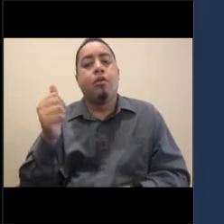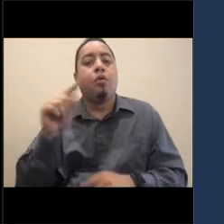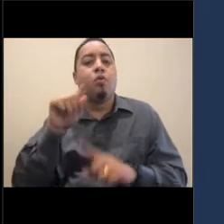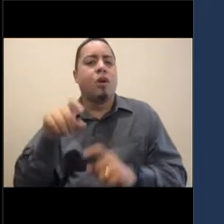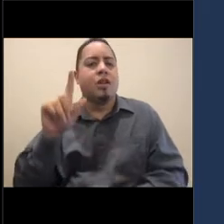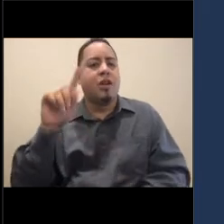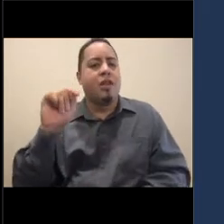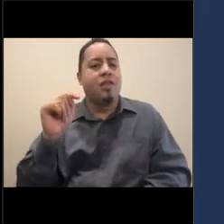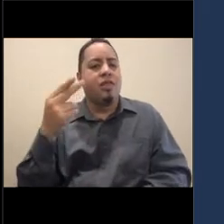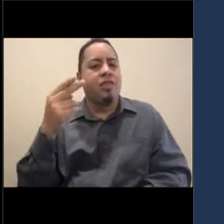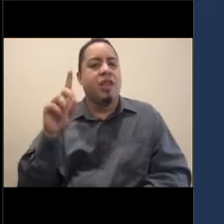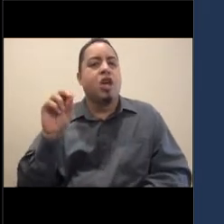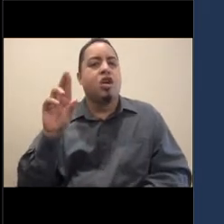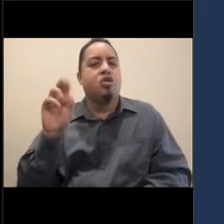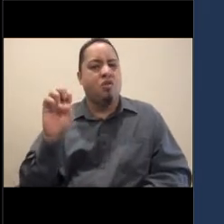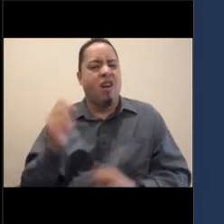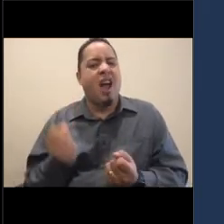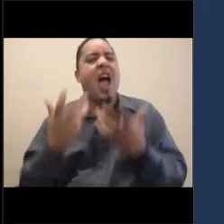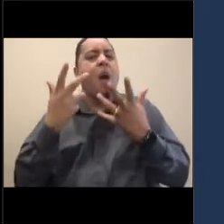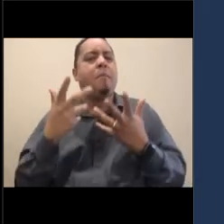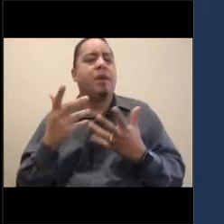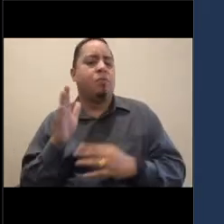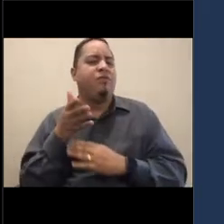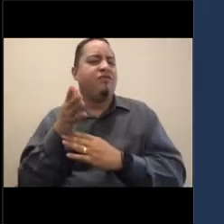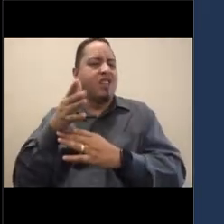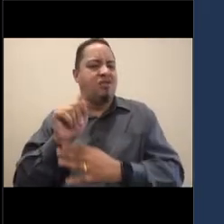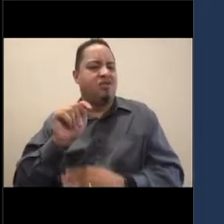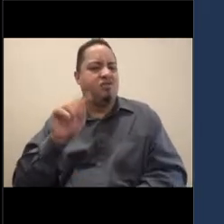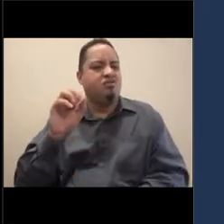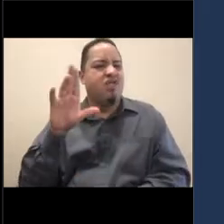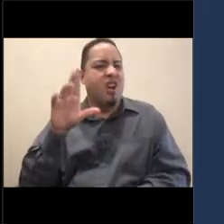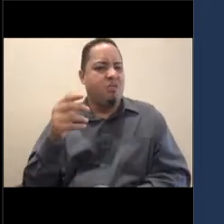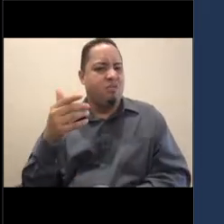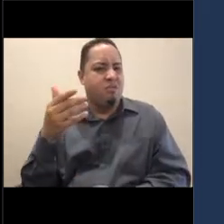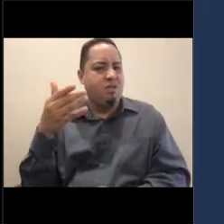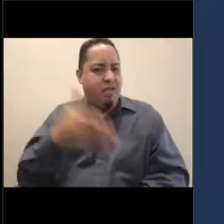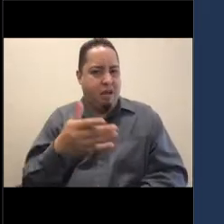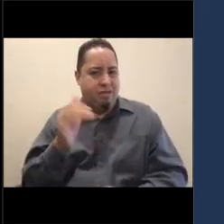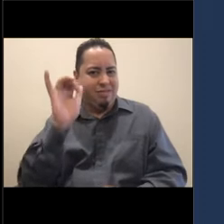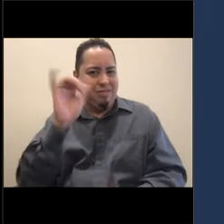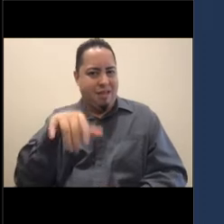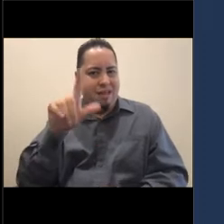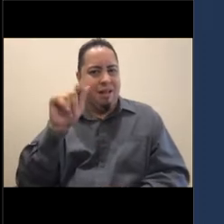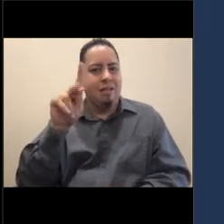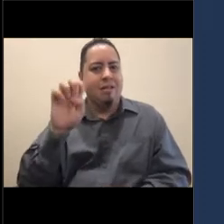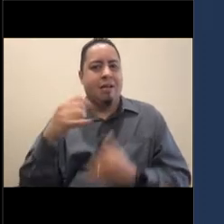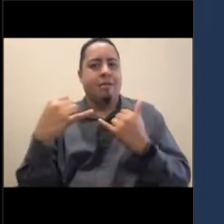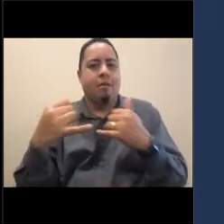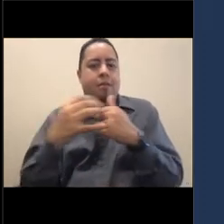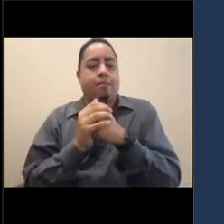I'm going to say in Lake Champlain? Great question. To be honest, no one can count